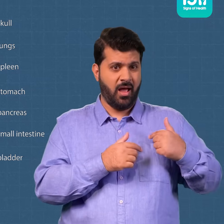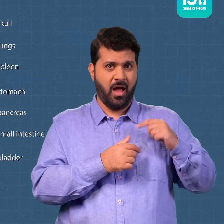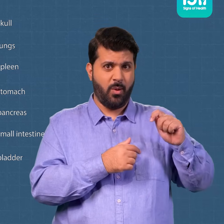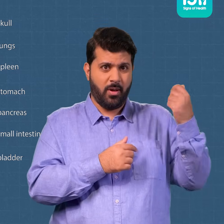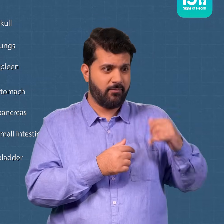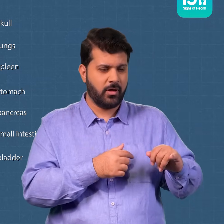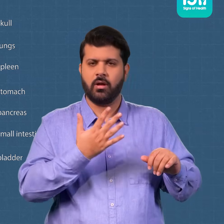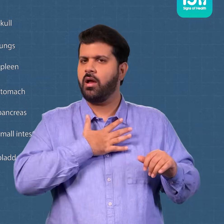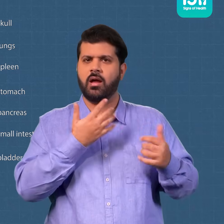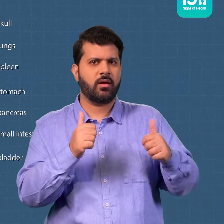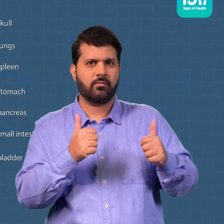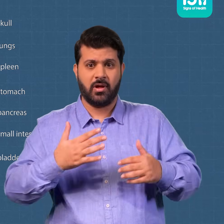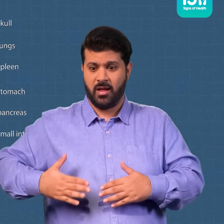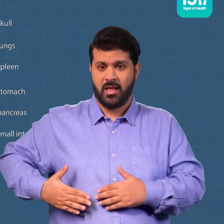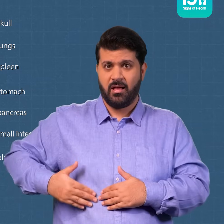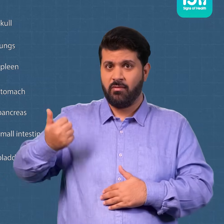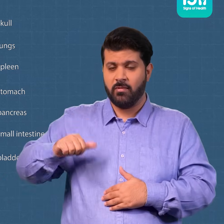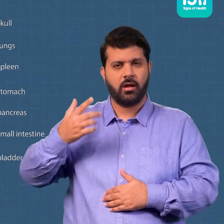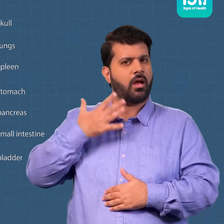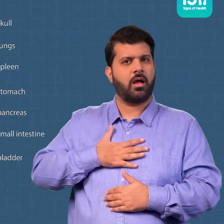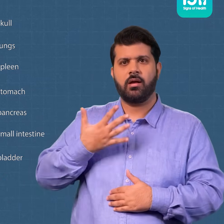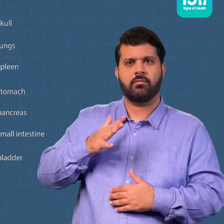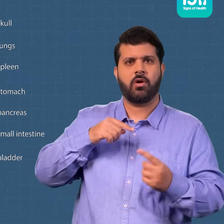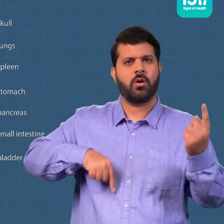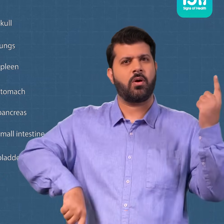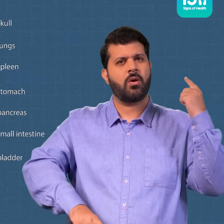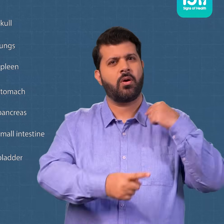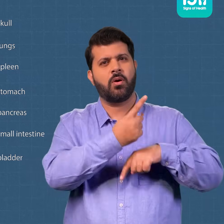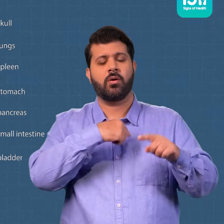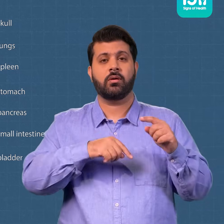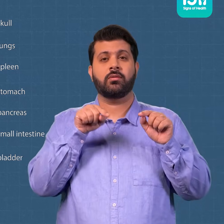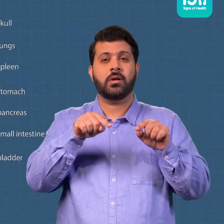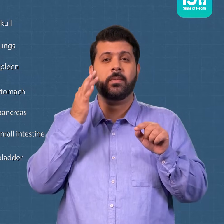For example, failure of the heart or liver can be life-threatening.